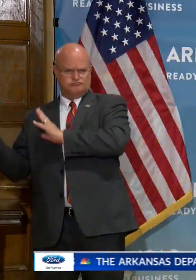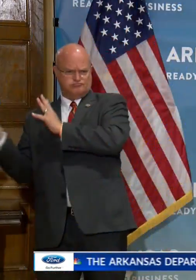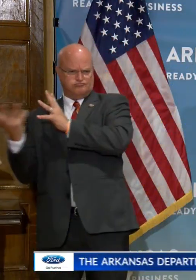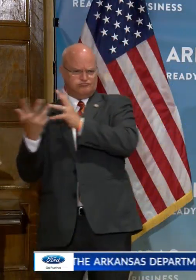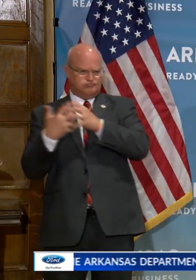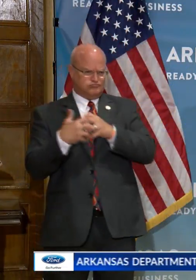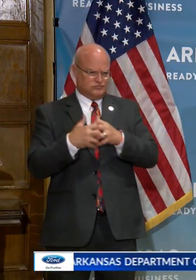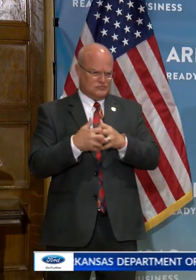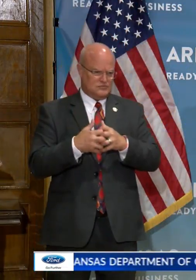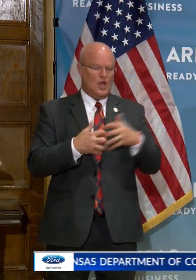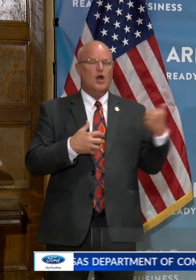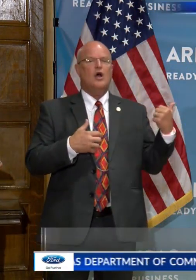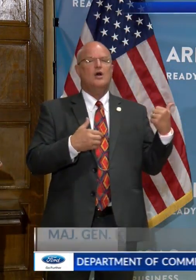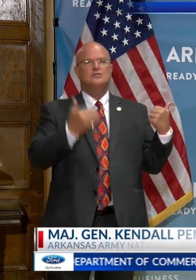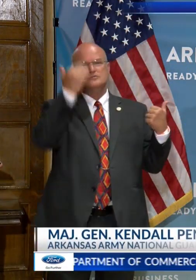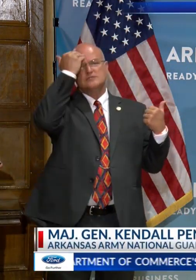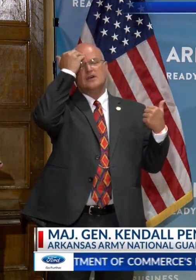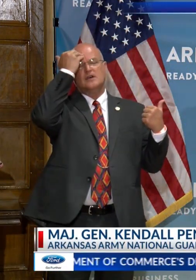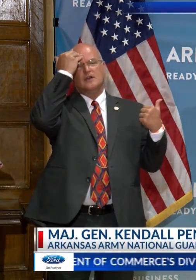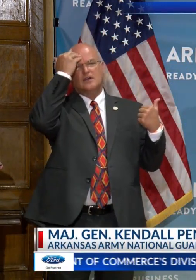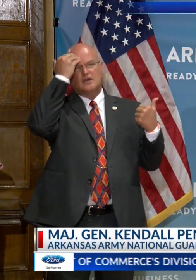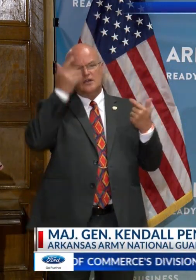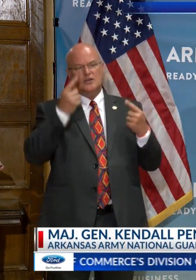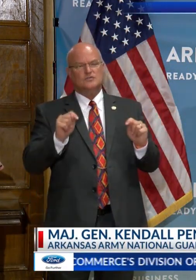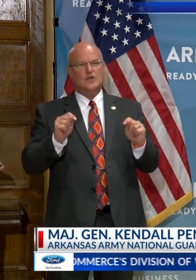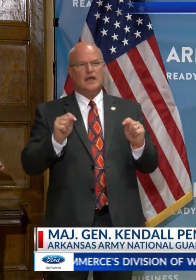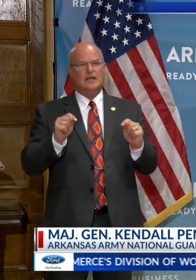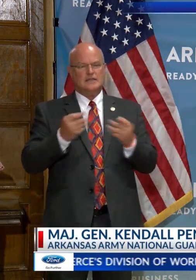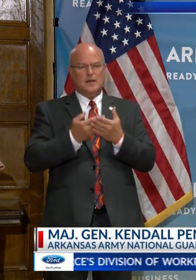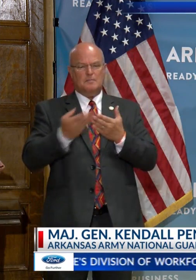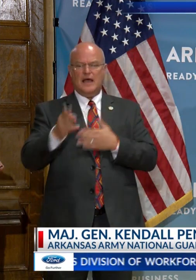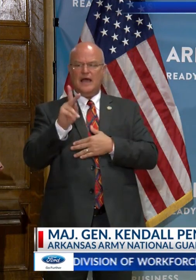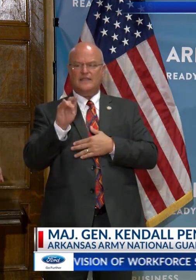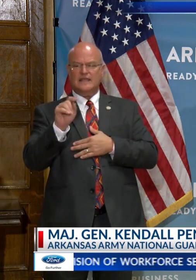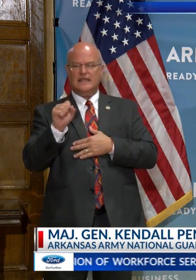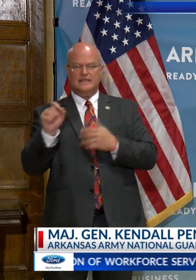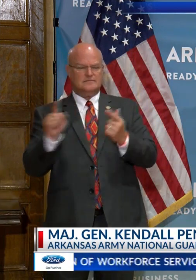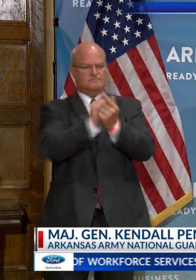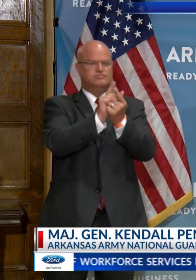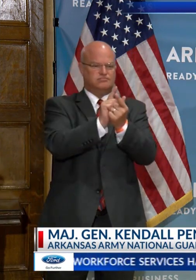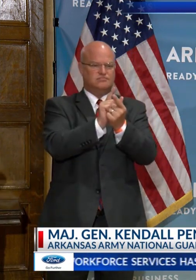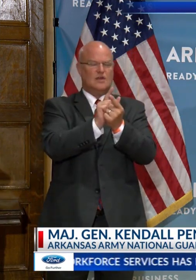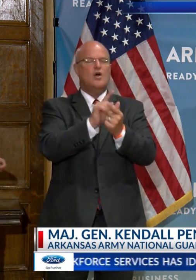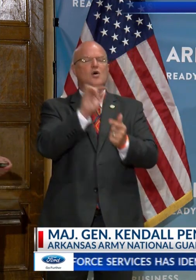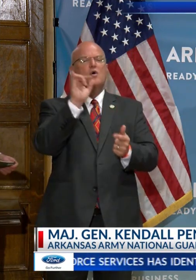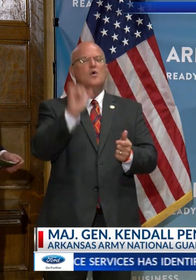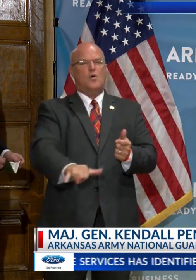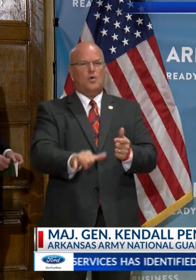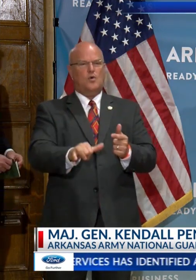((MAJ. GEN. KENDALL PENN//ARKANSAS ARMY NATIONAL GUARD)) "We gained new knowledge as we were trying to buy the kits thats where we ran up against the contstrait, firgured out it was going to